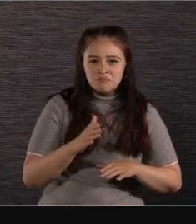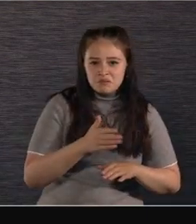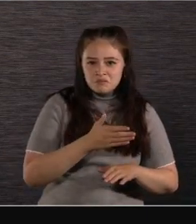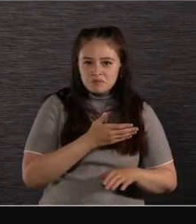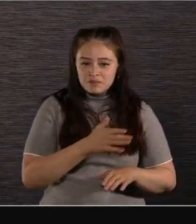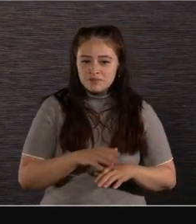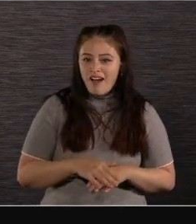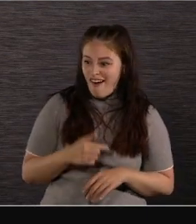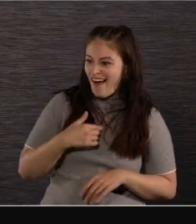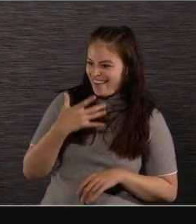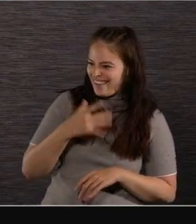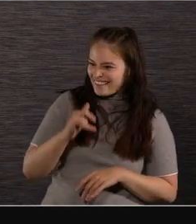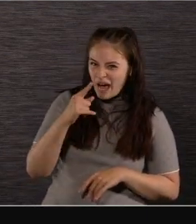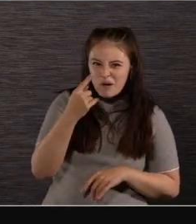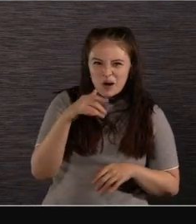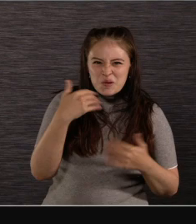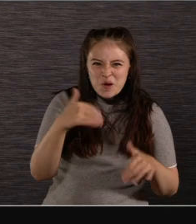I like that one.